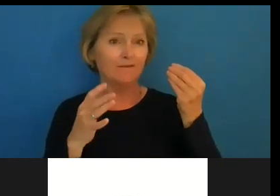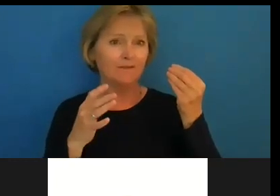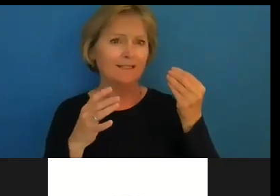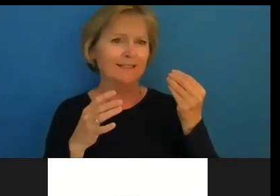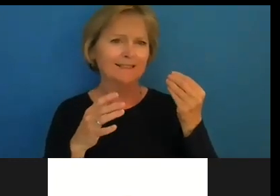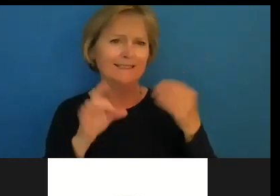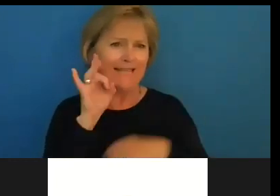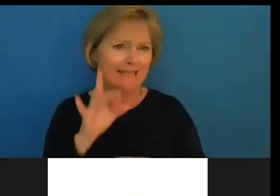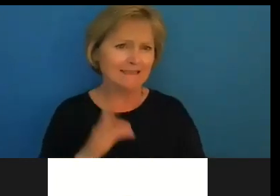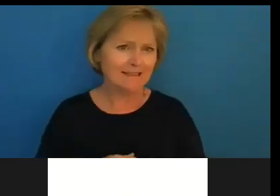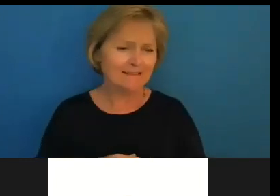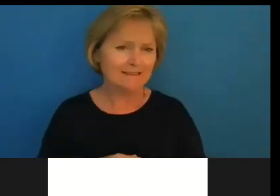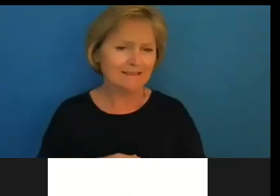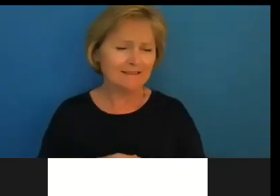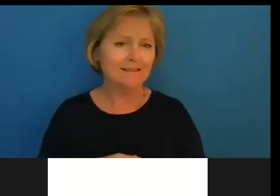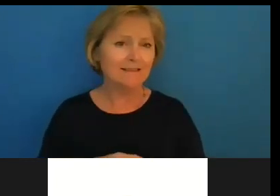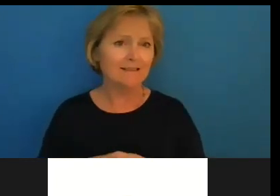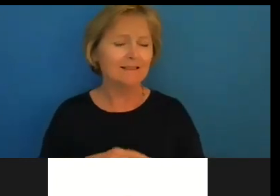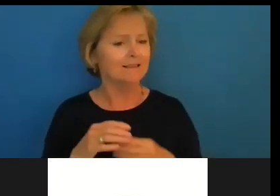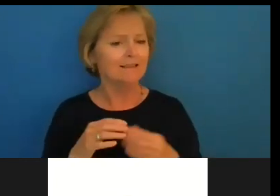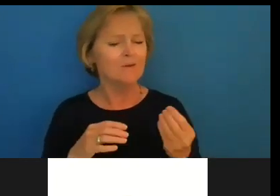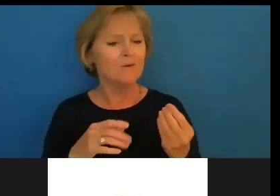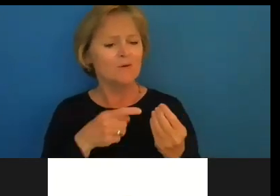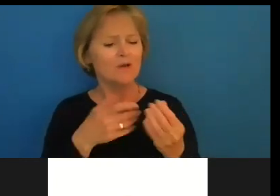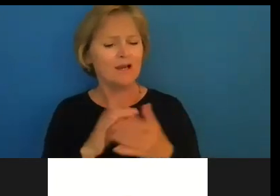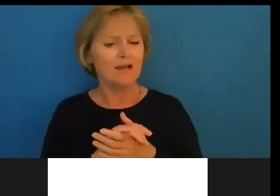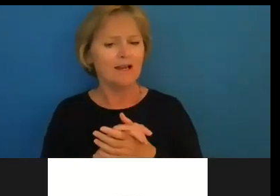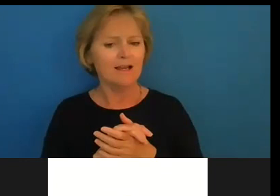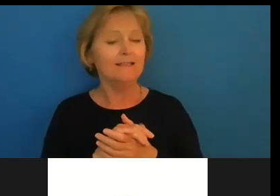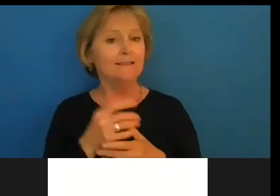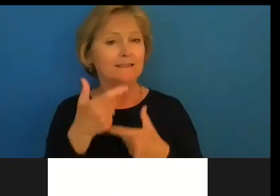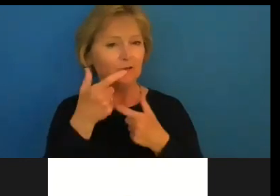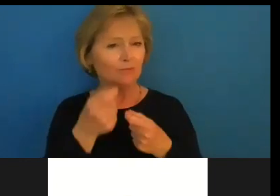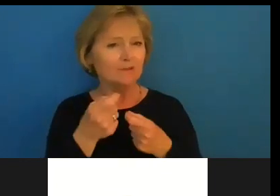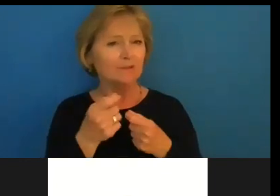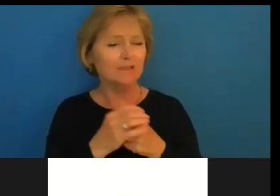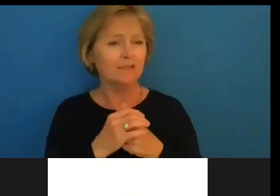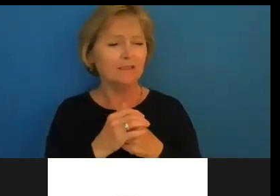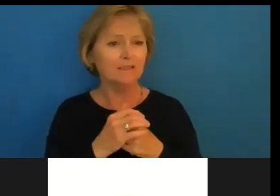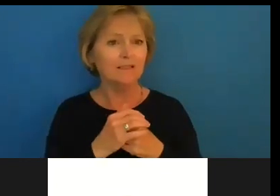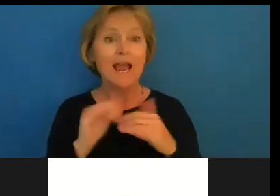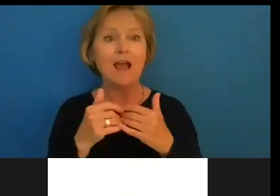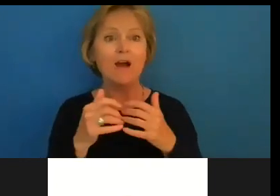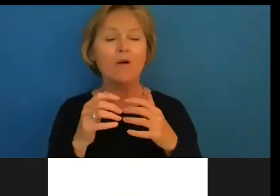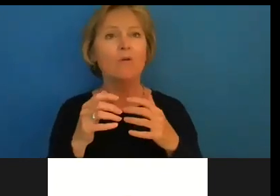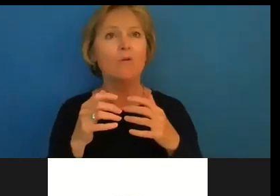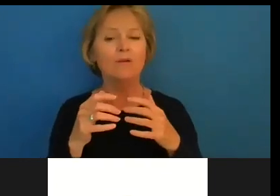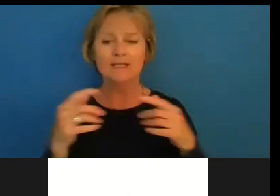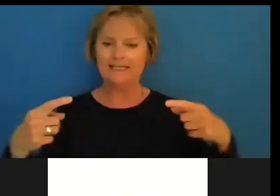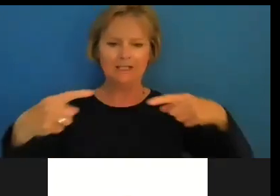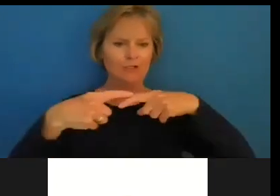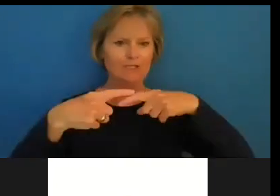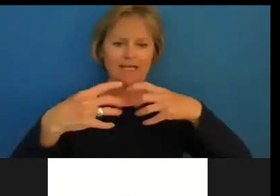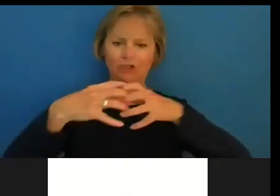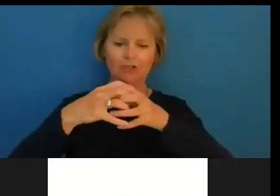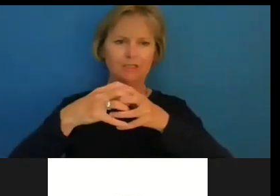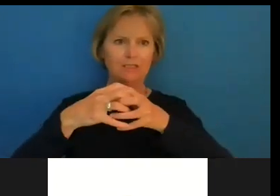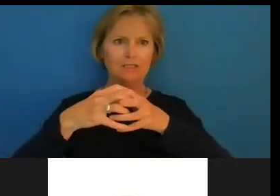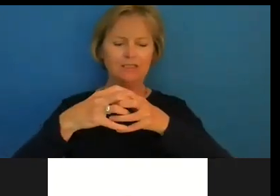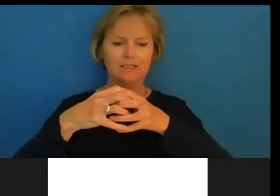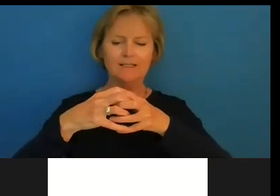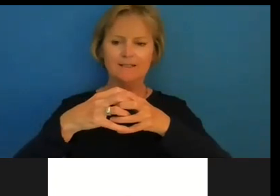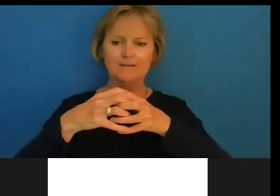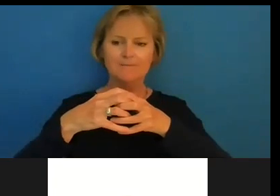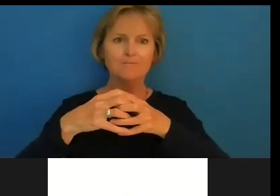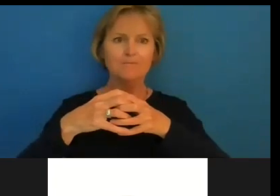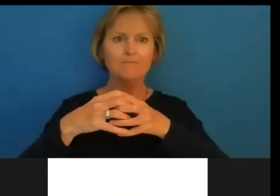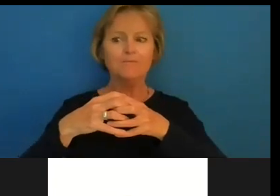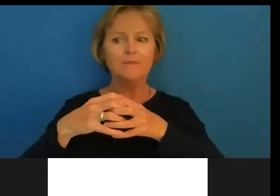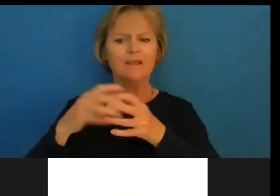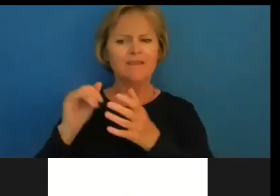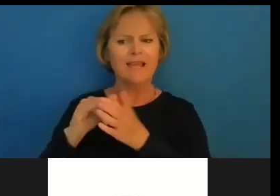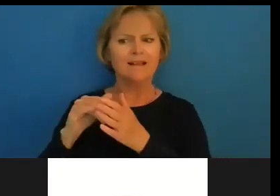So it's interesting how intersectionality is expressed by eugenic ideologies